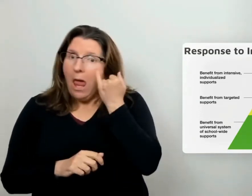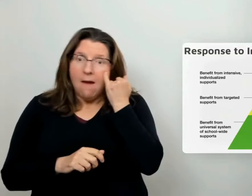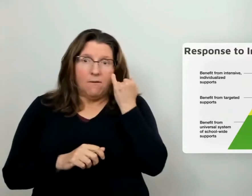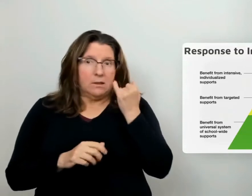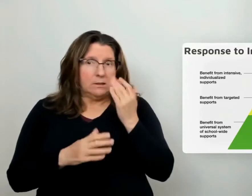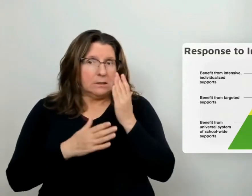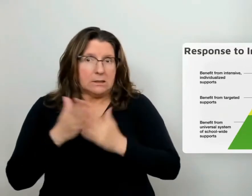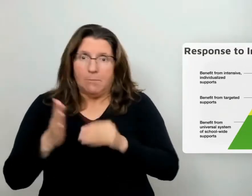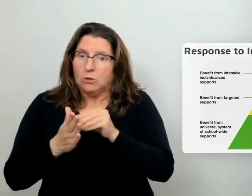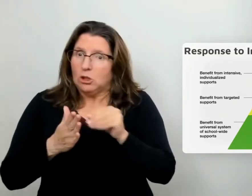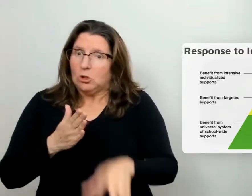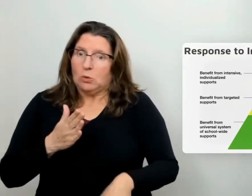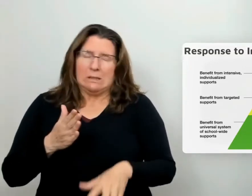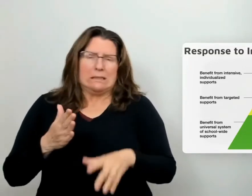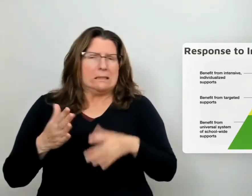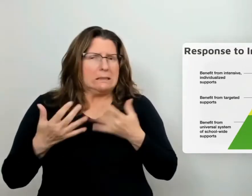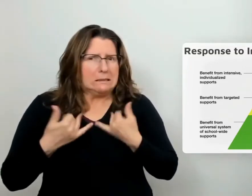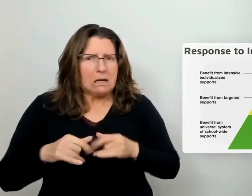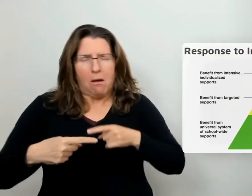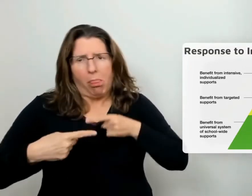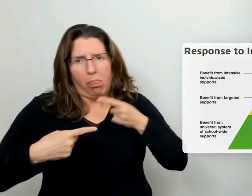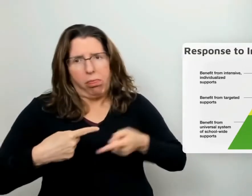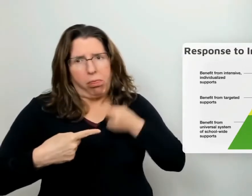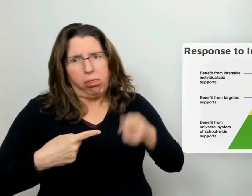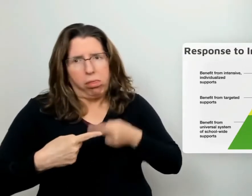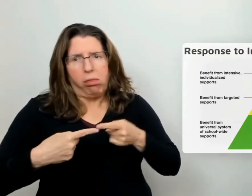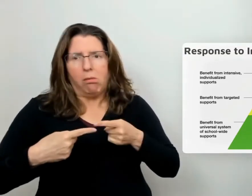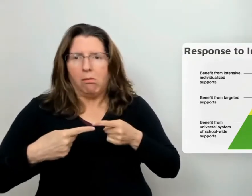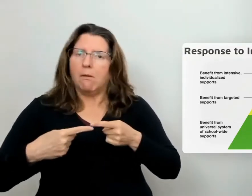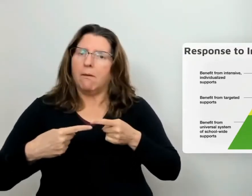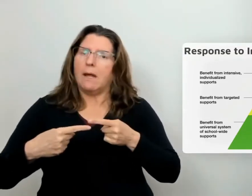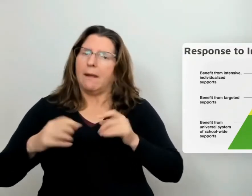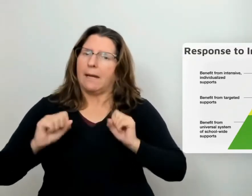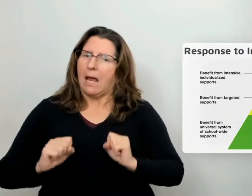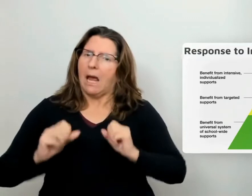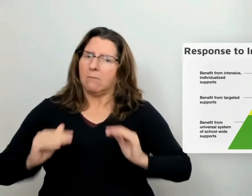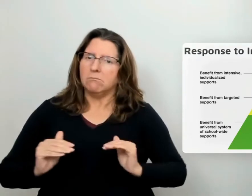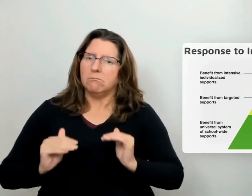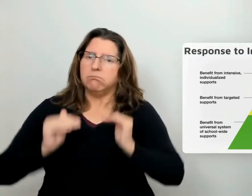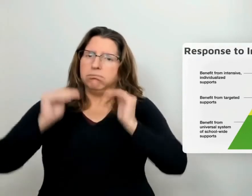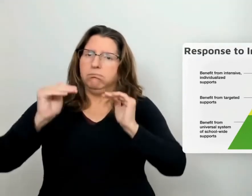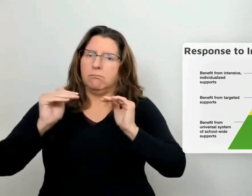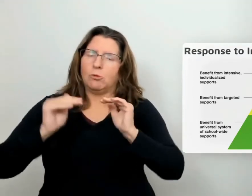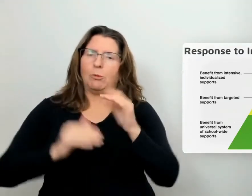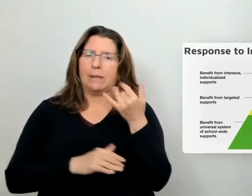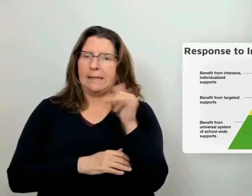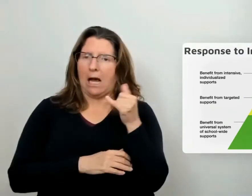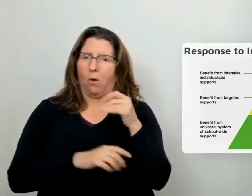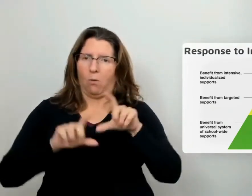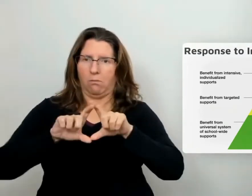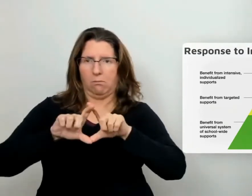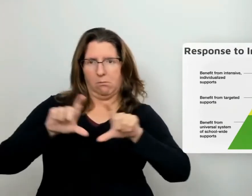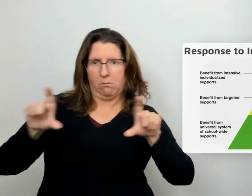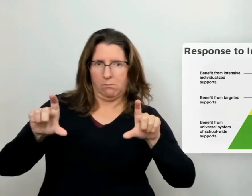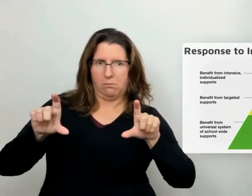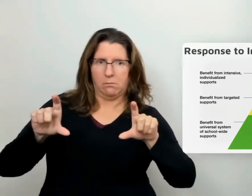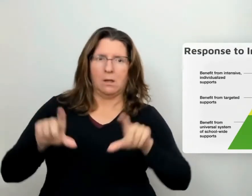For those students who struggle, then more targeted supports are provided.